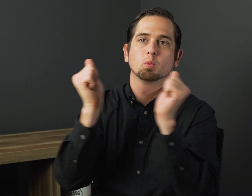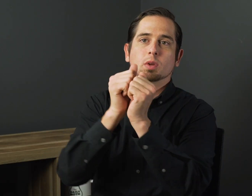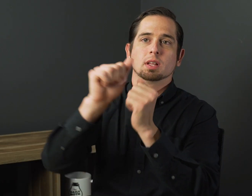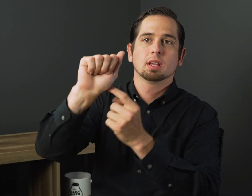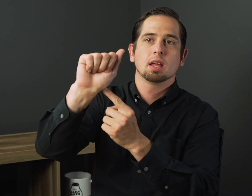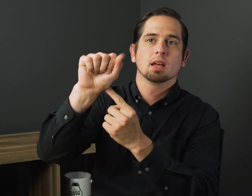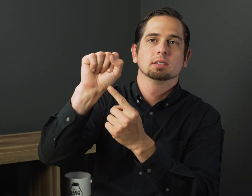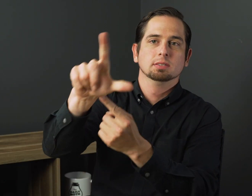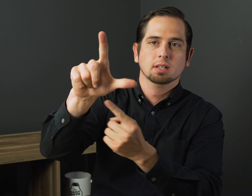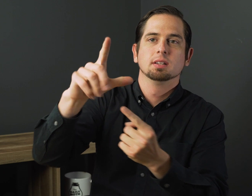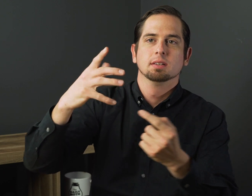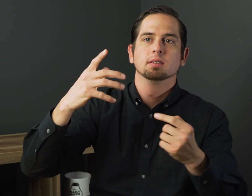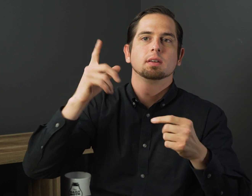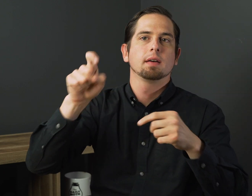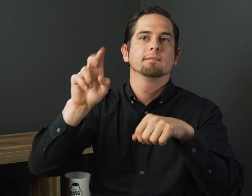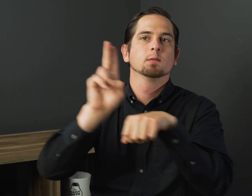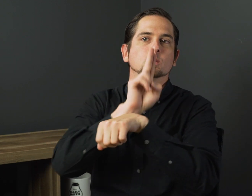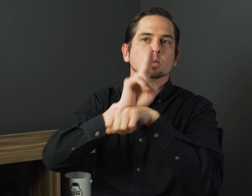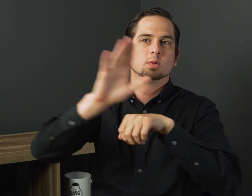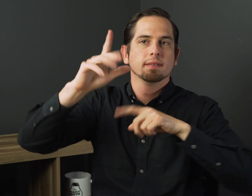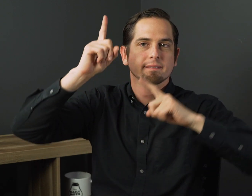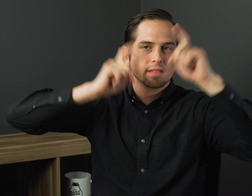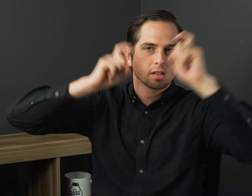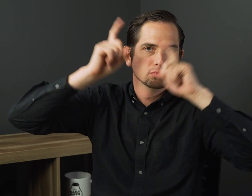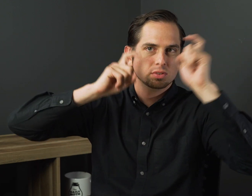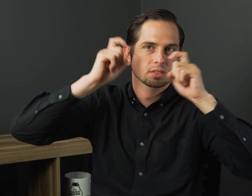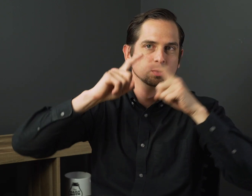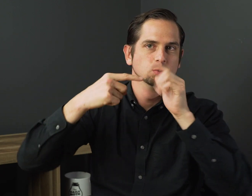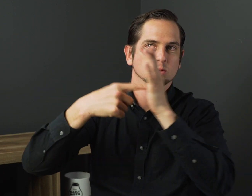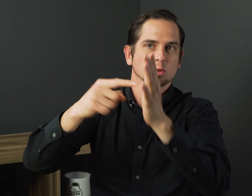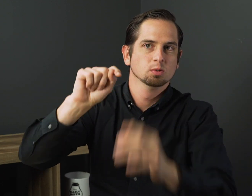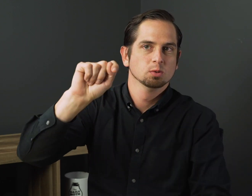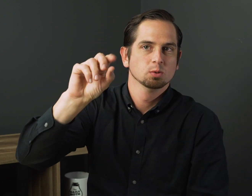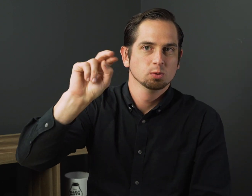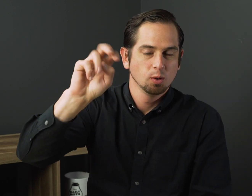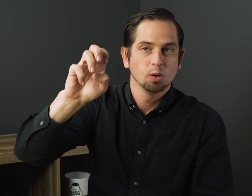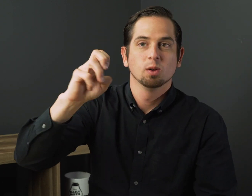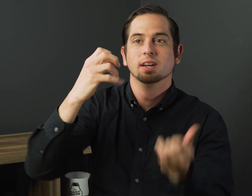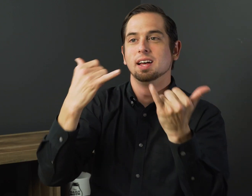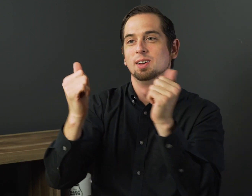"With ASL, I use my facial expressions to express tone.